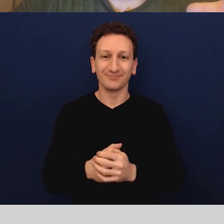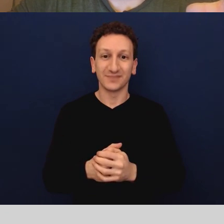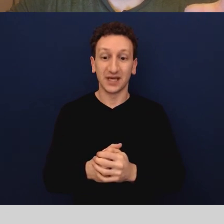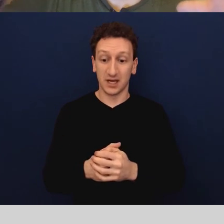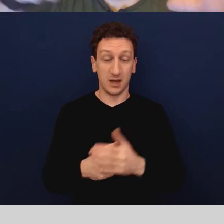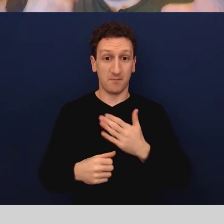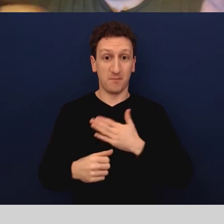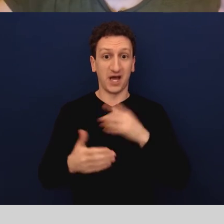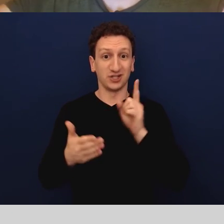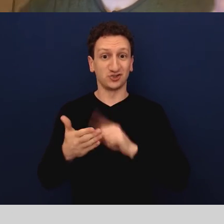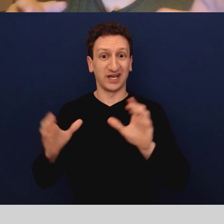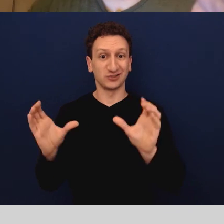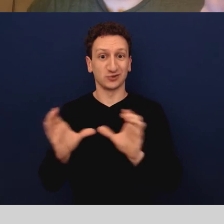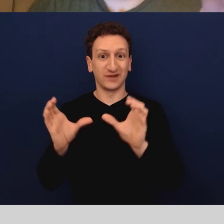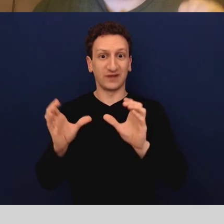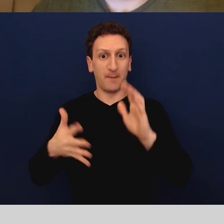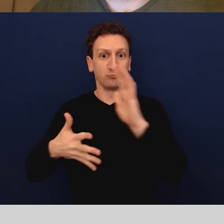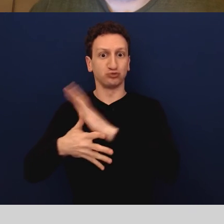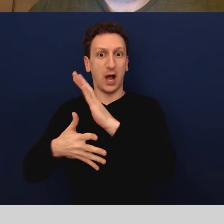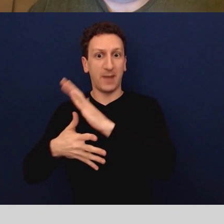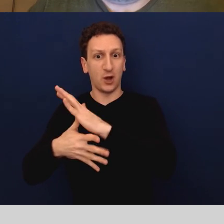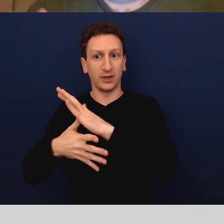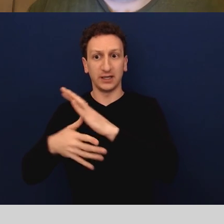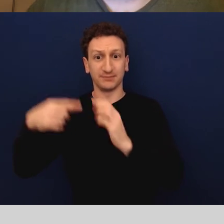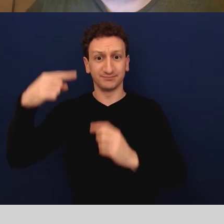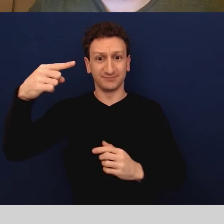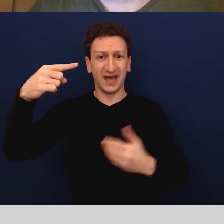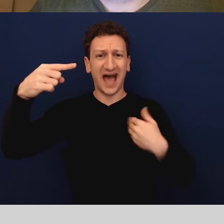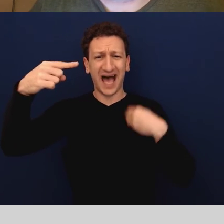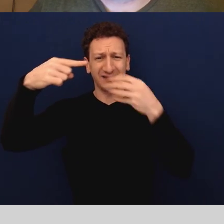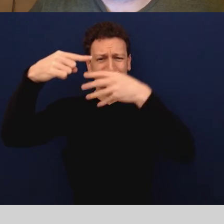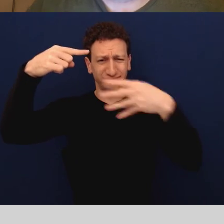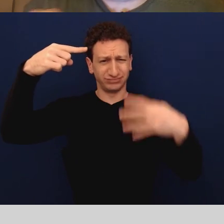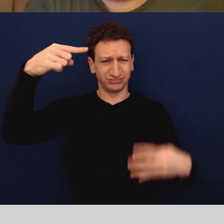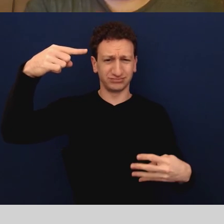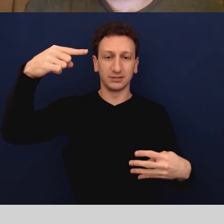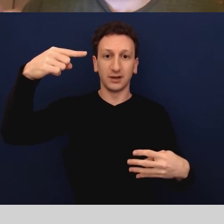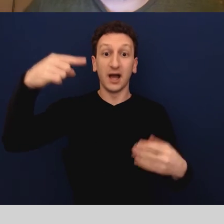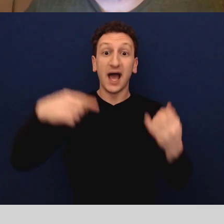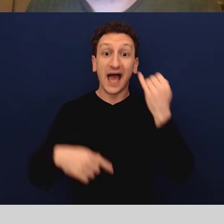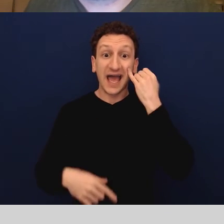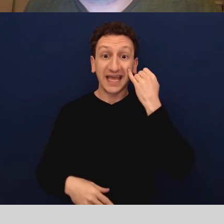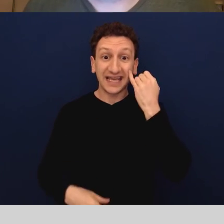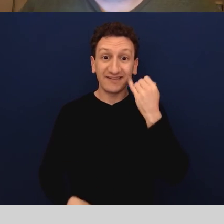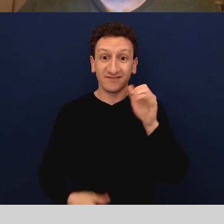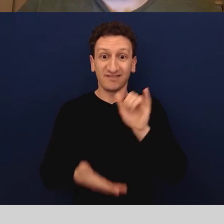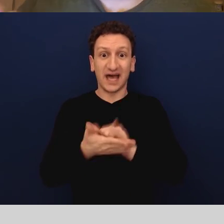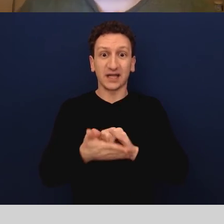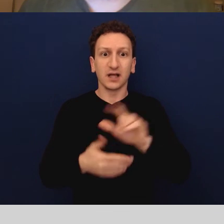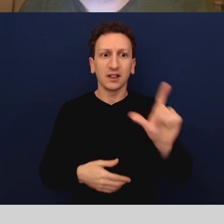that has all the things hanging off of it. If this was an actual library, the only thing in under all would be check certificate.